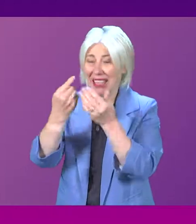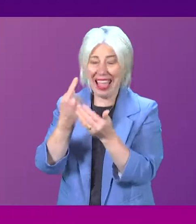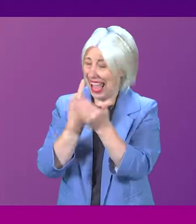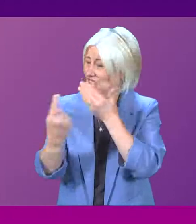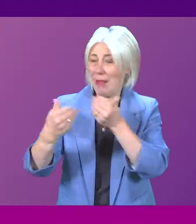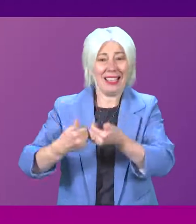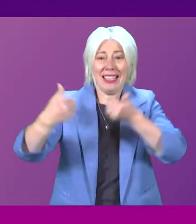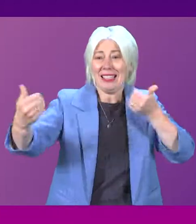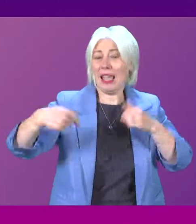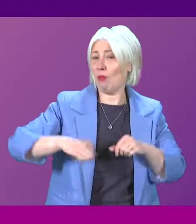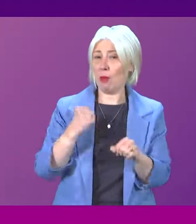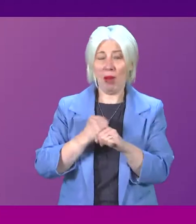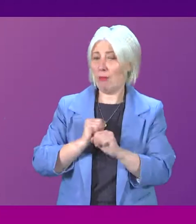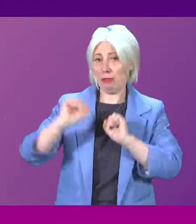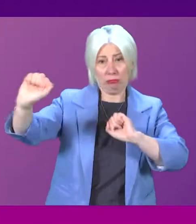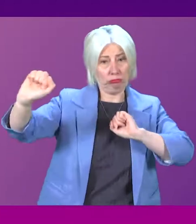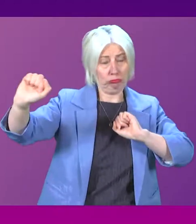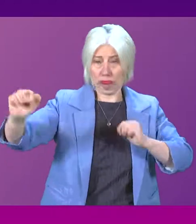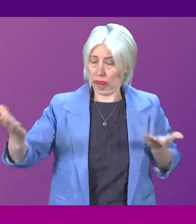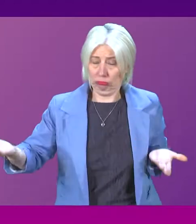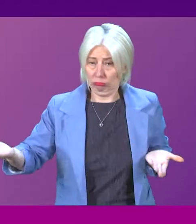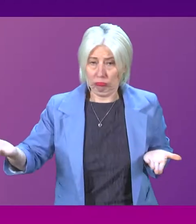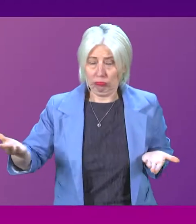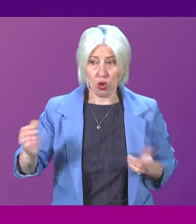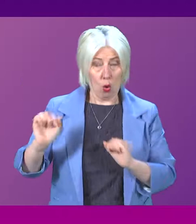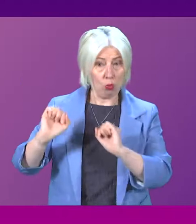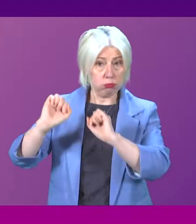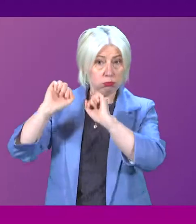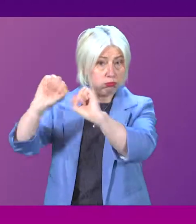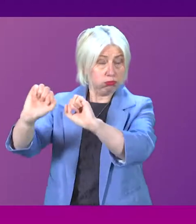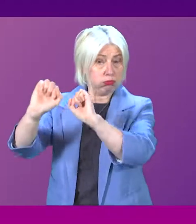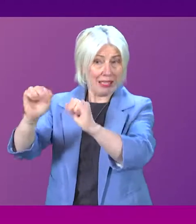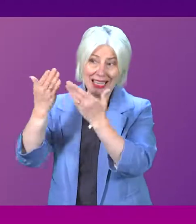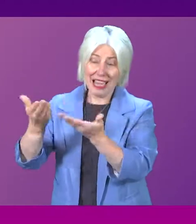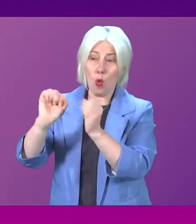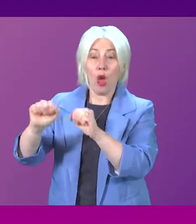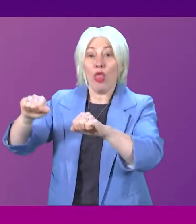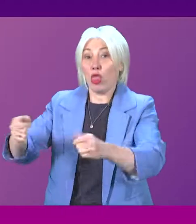The operation of the inquiry is therefore a matter entirely for its chair.